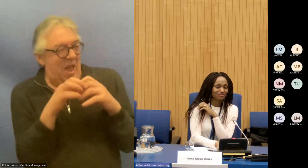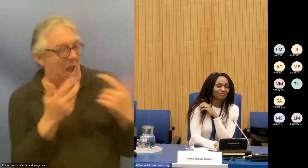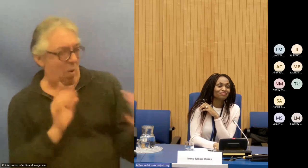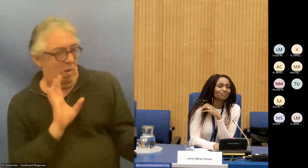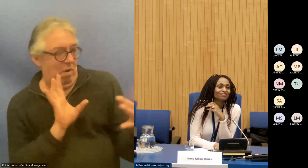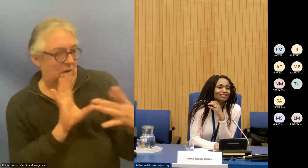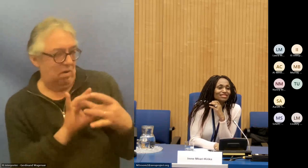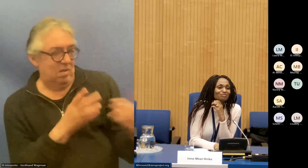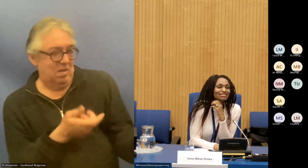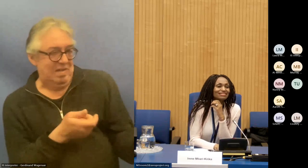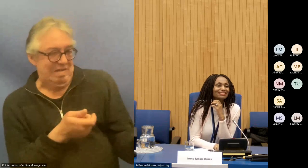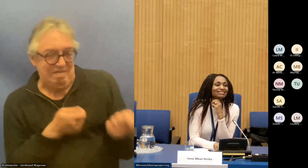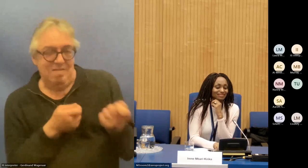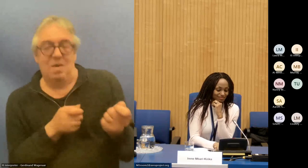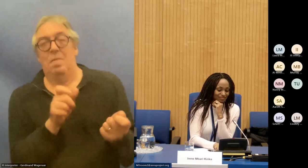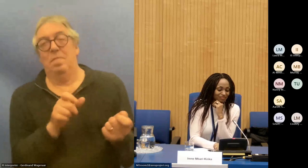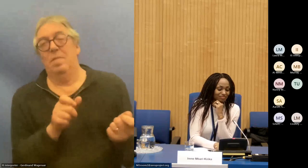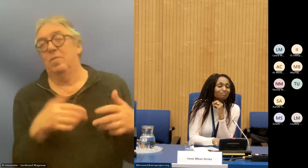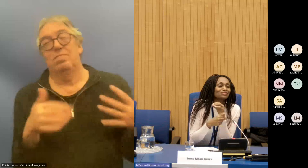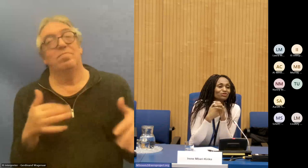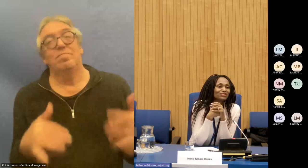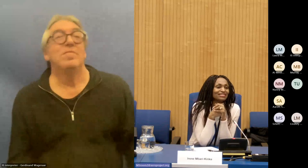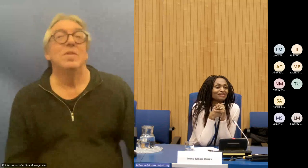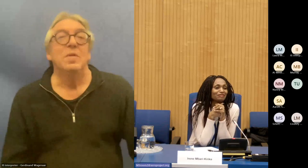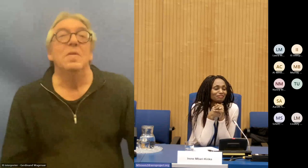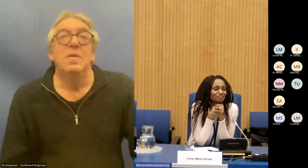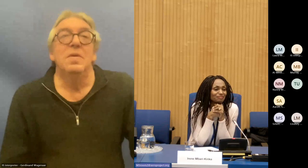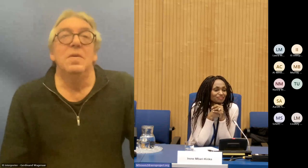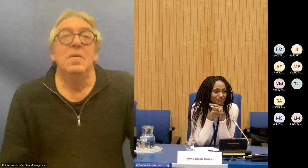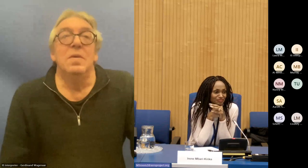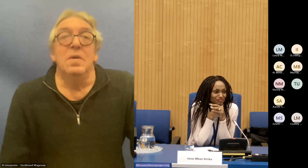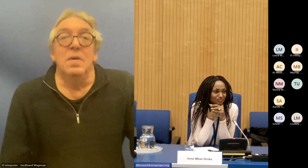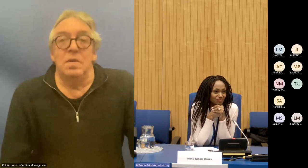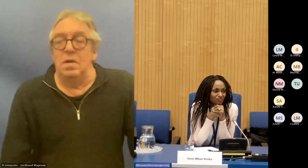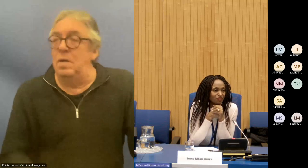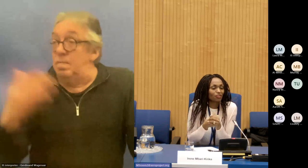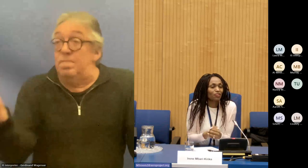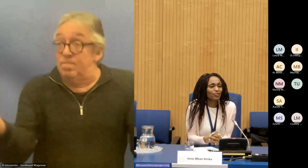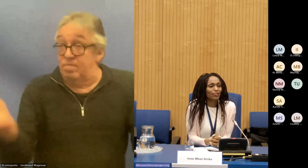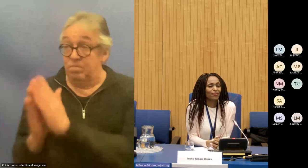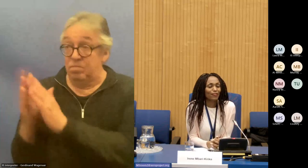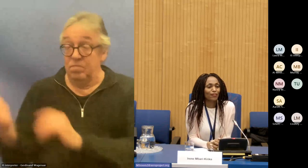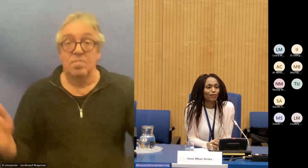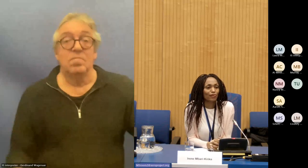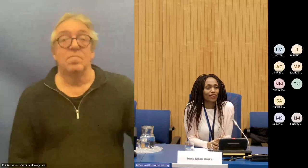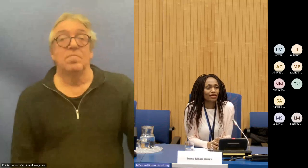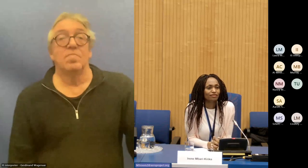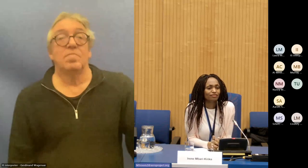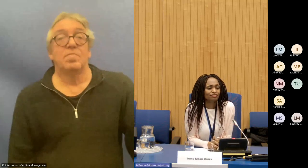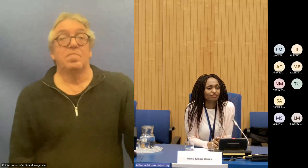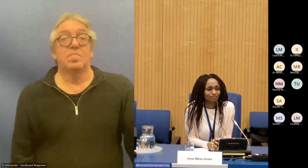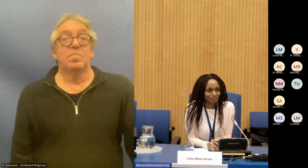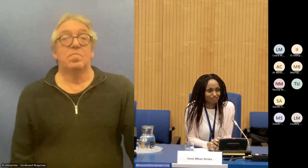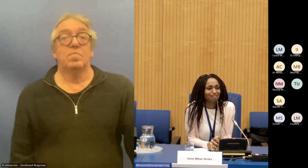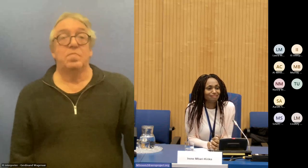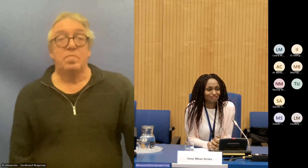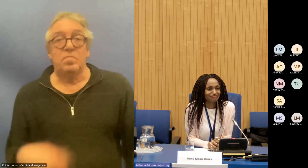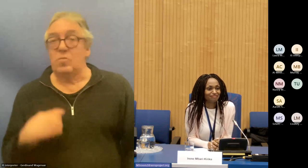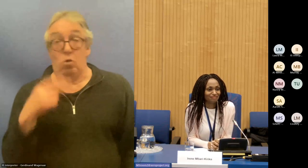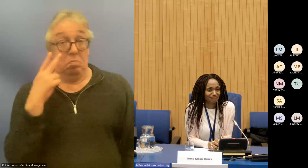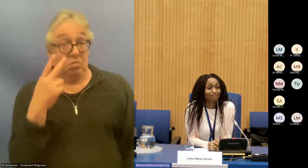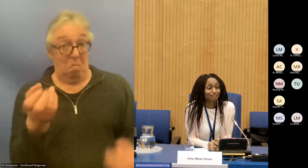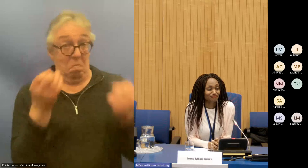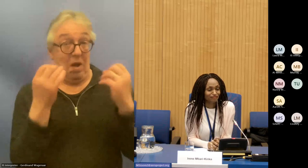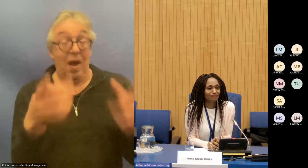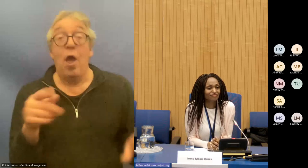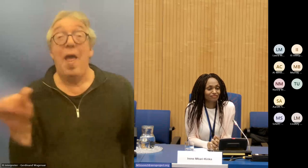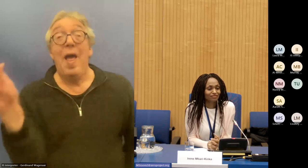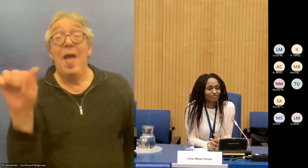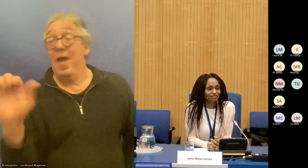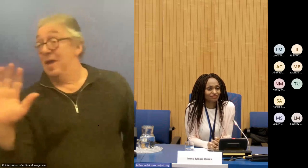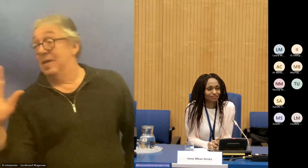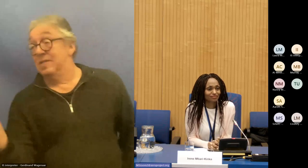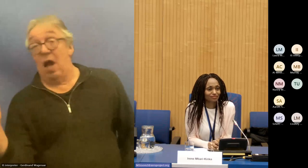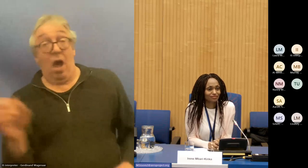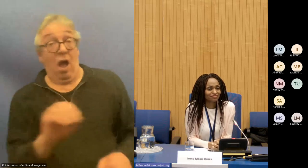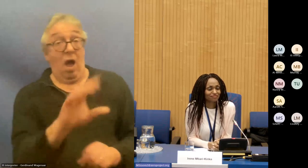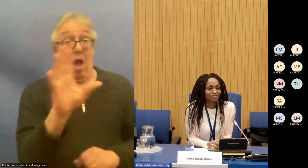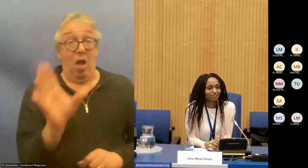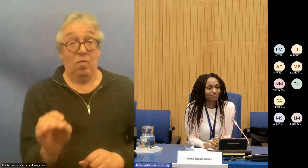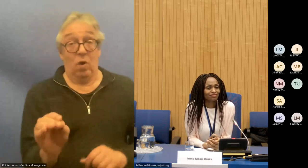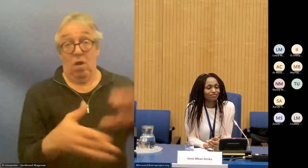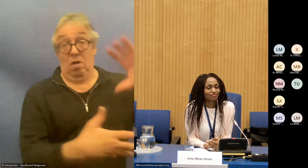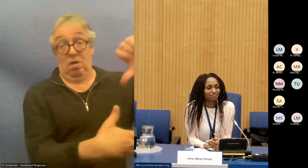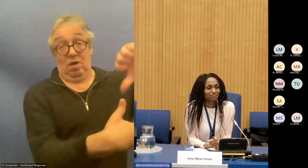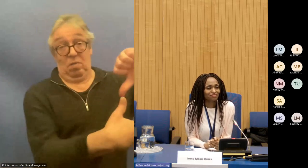I see a lot of parallels between Africa and Asia, and South America.